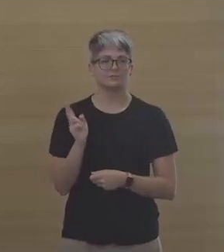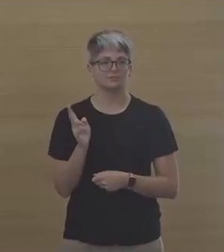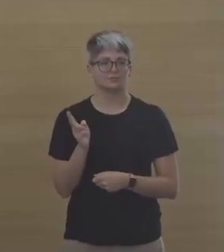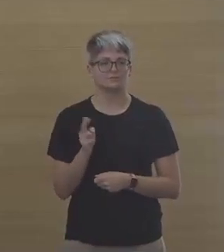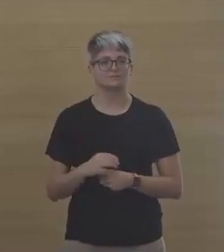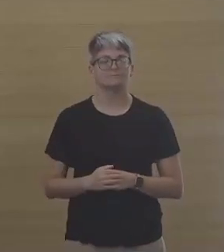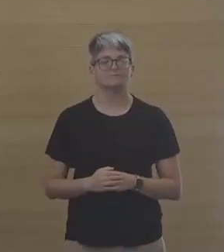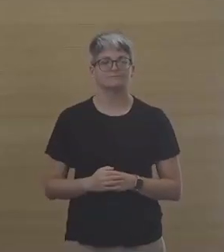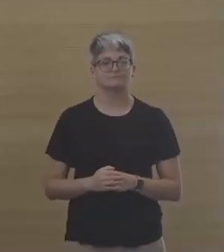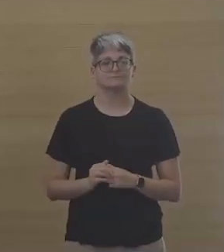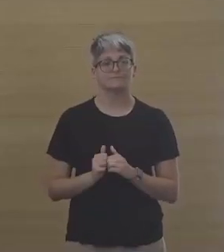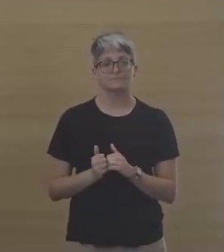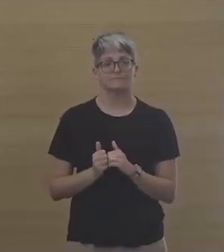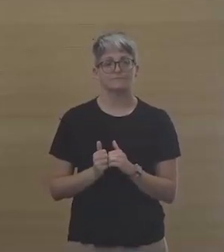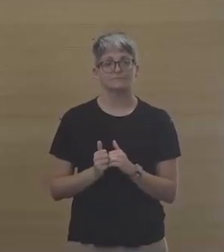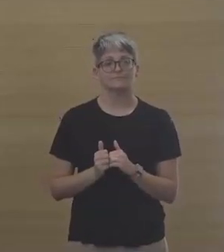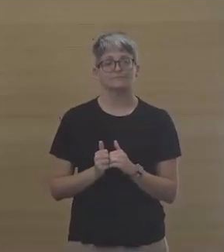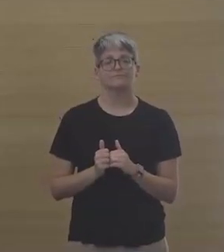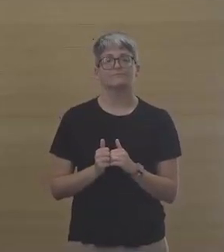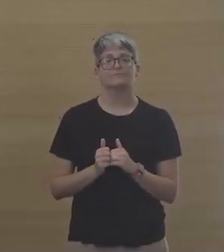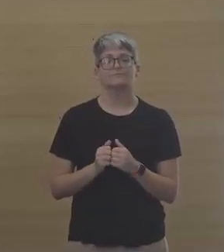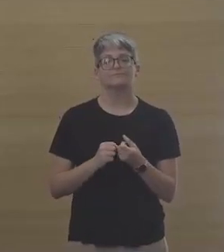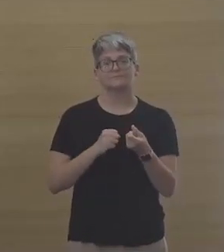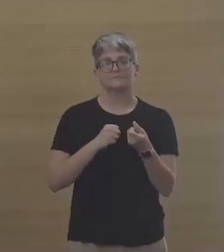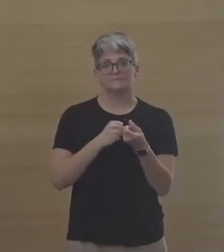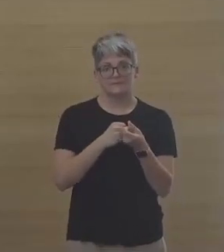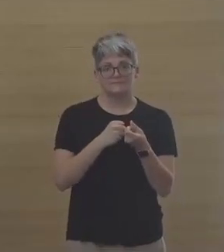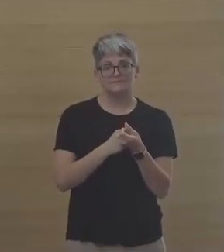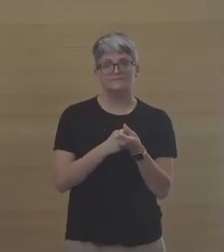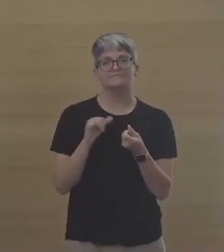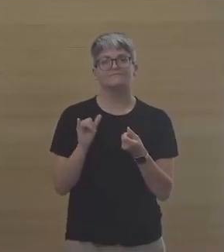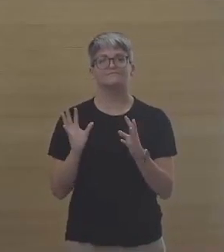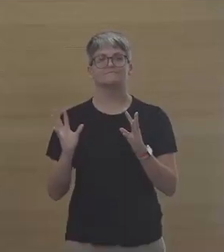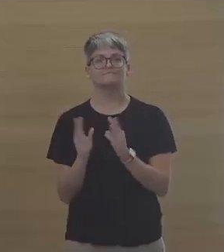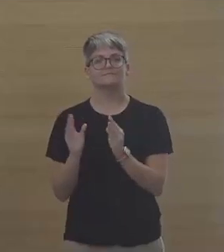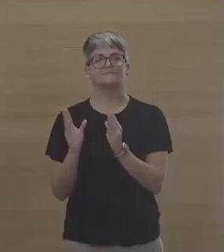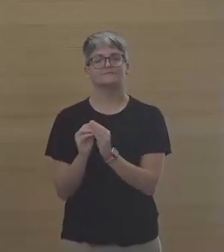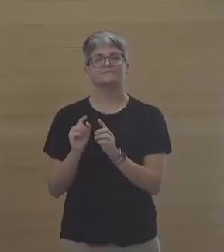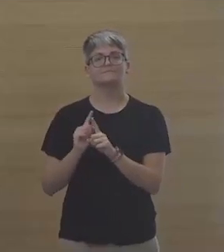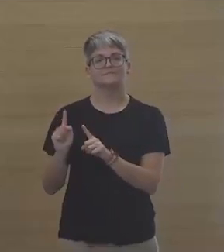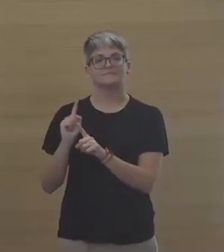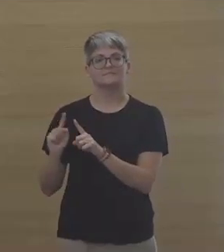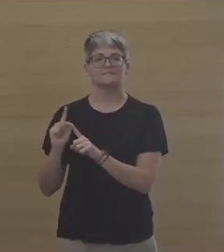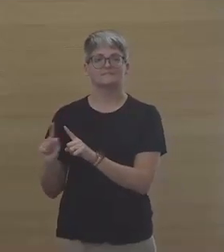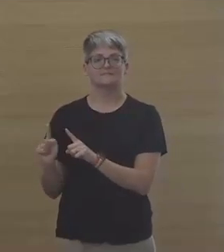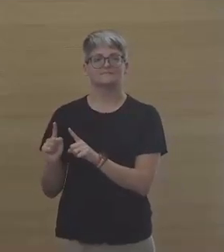advocating and meeting with Legislative officials